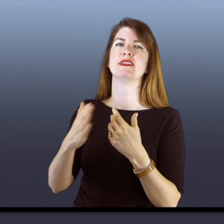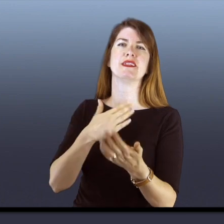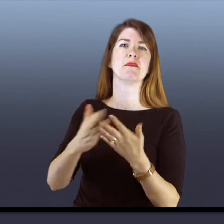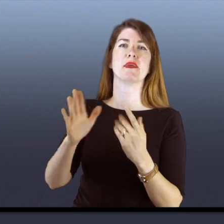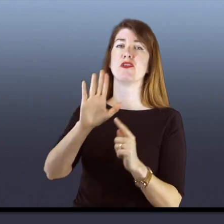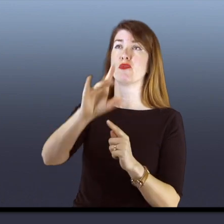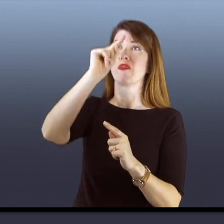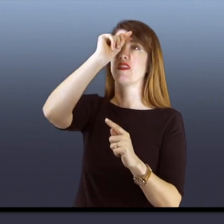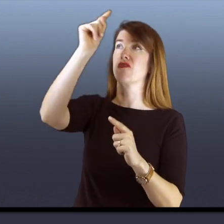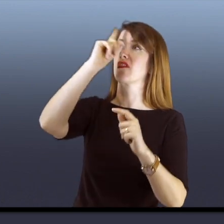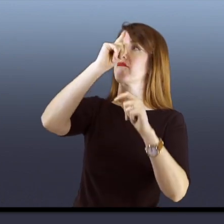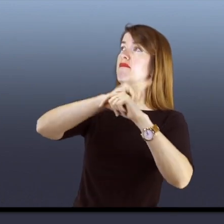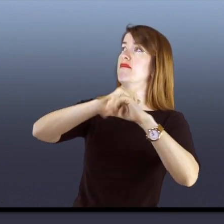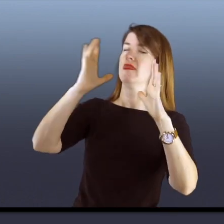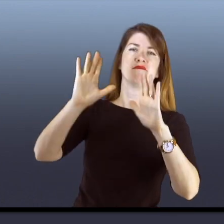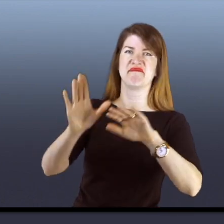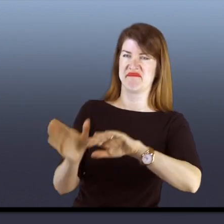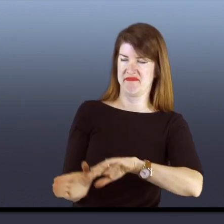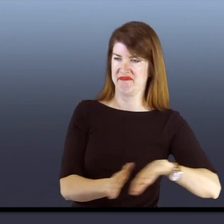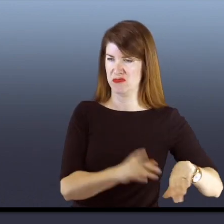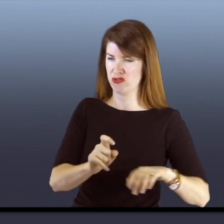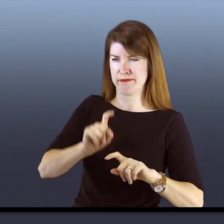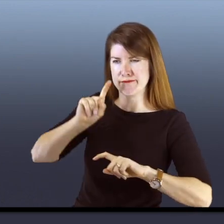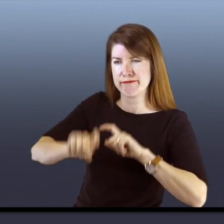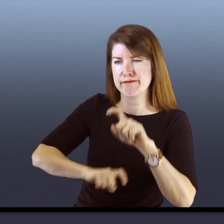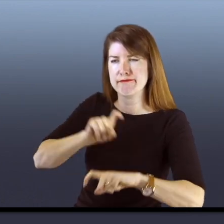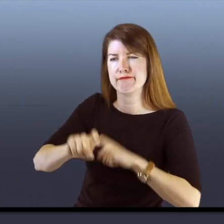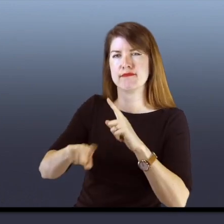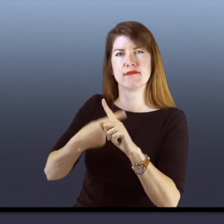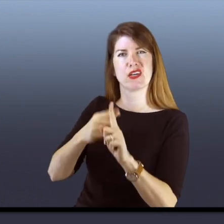about their childhood, where they grew up, what kind of school they went to.